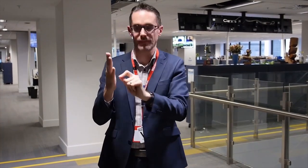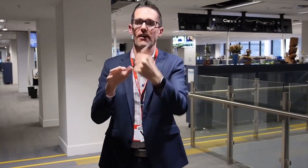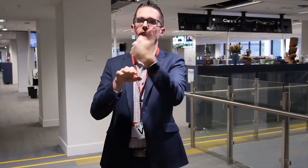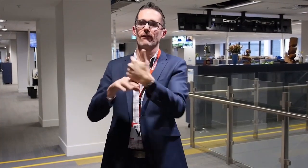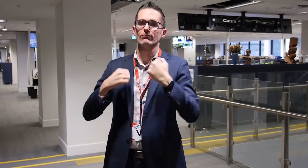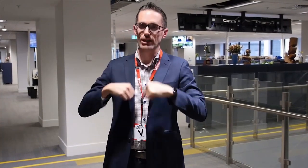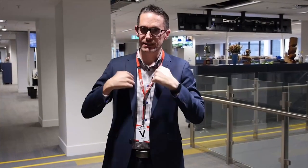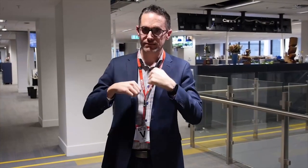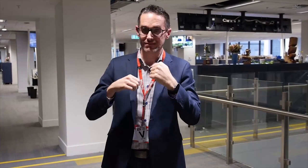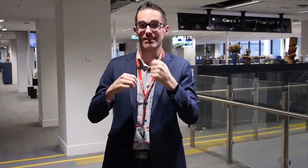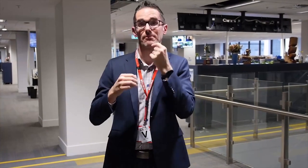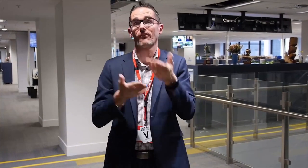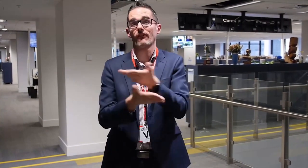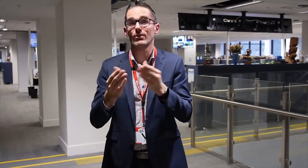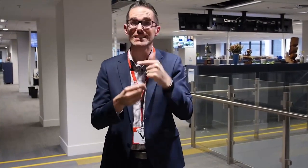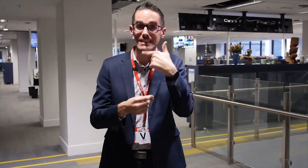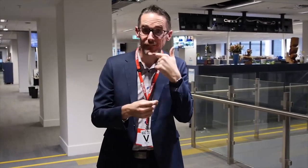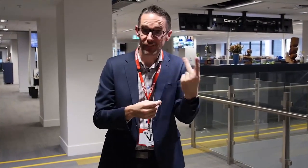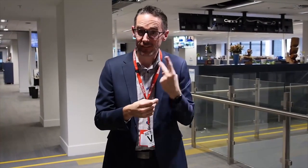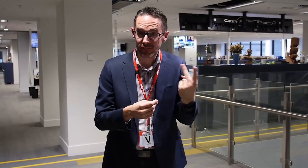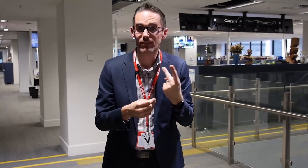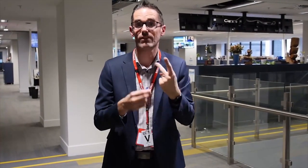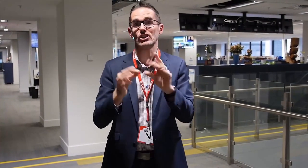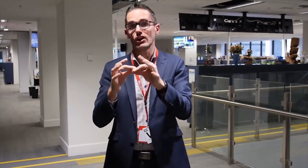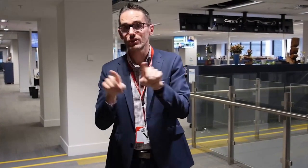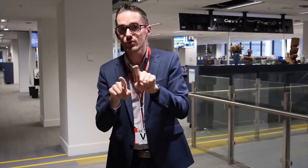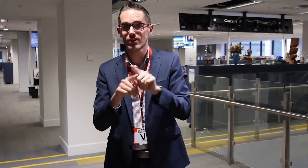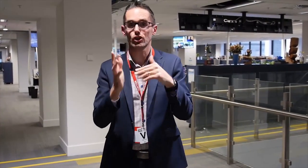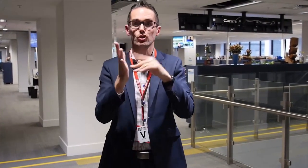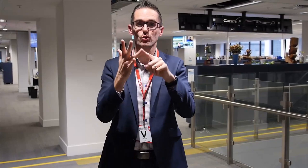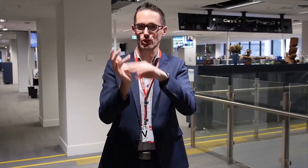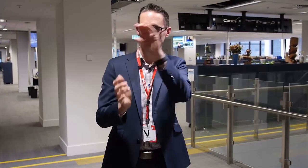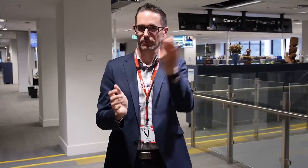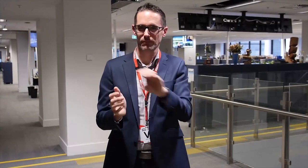We film and record drafts and practice the delivery of this news. Via Zoom meetings we come together as a team, have discussions on visual choices and make decisions on